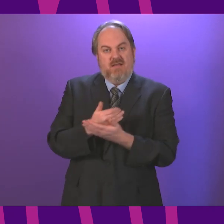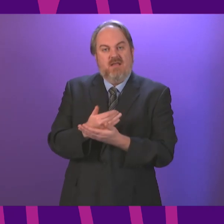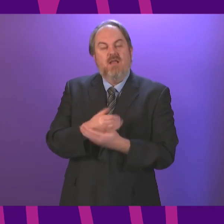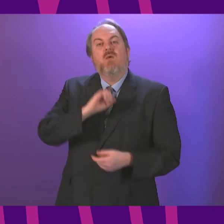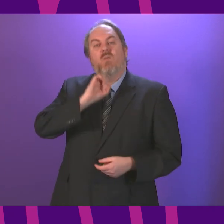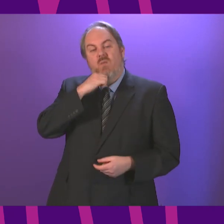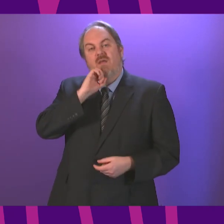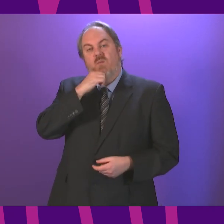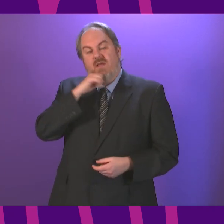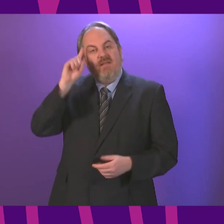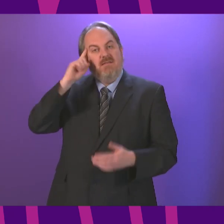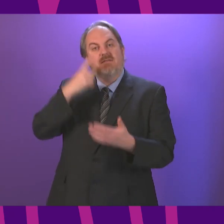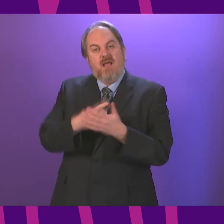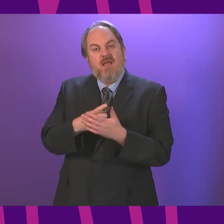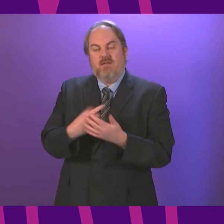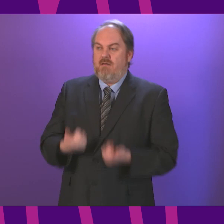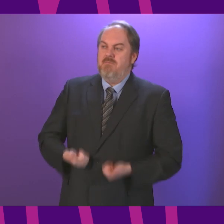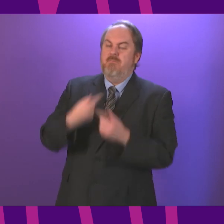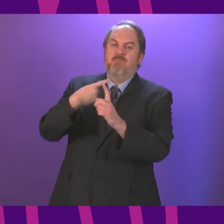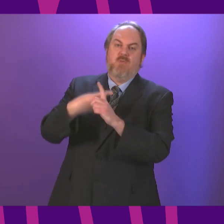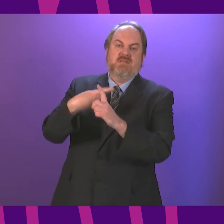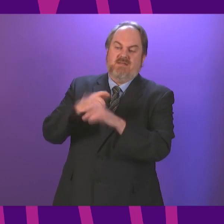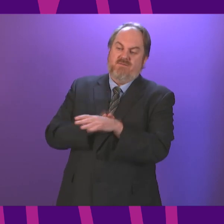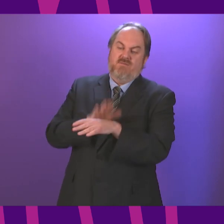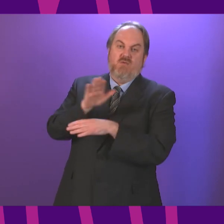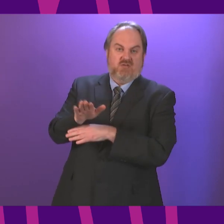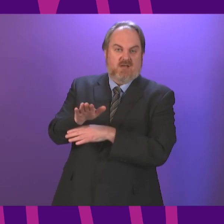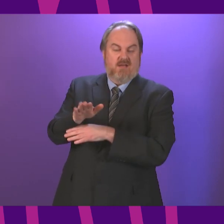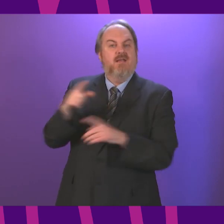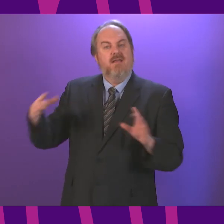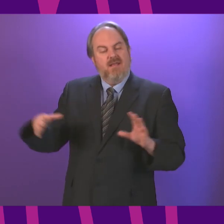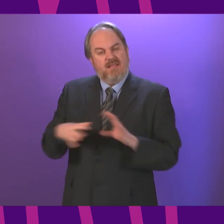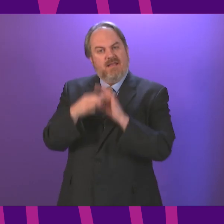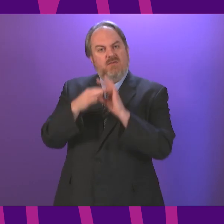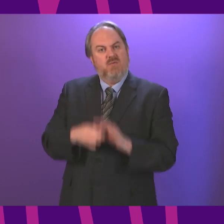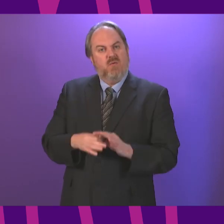its own future, so that we can build that recovery firmly on the basis of the values of a majority